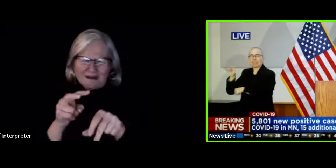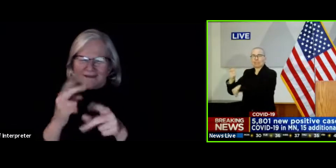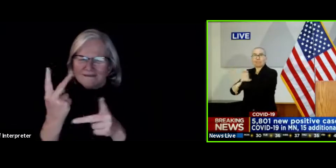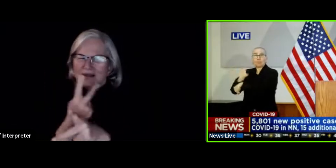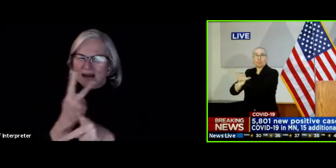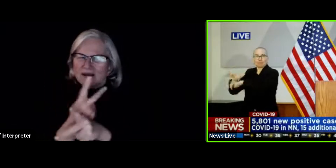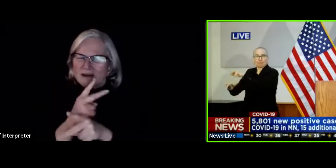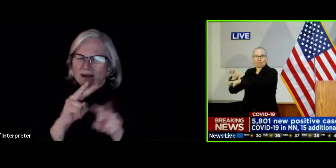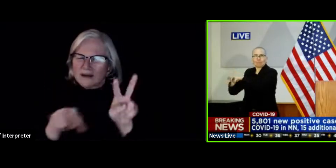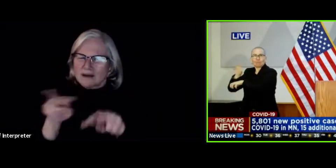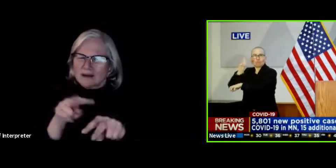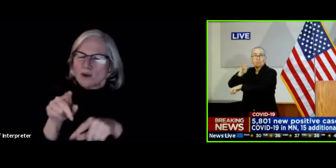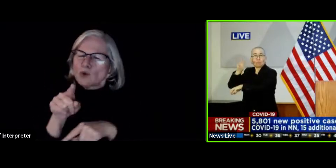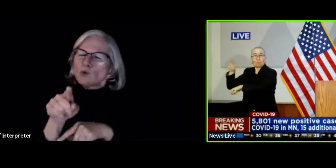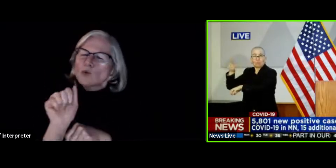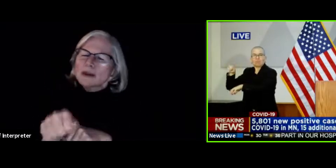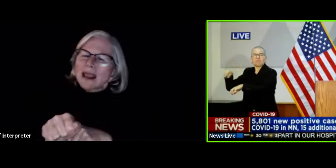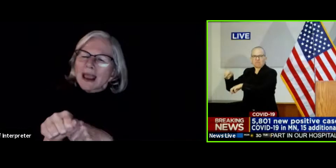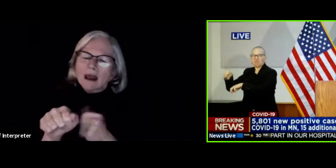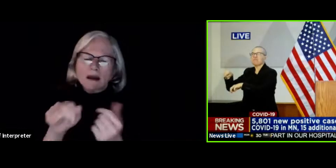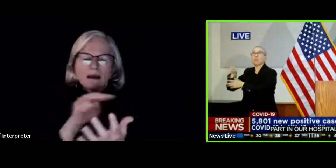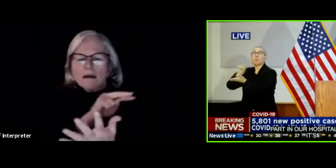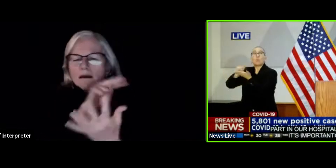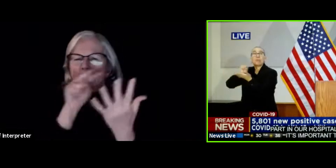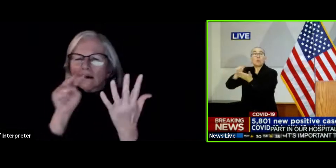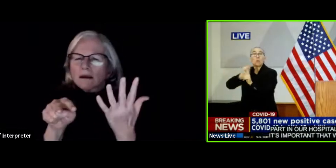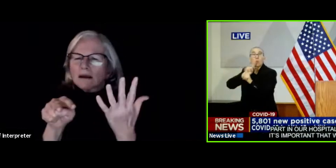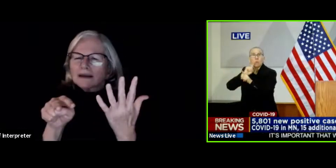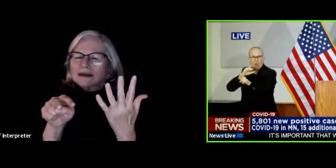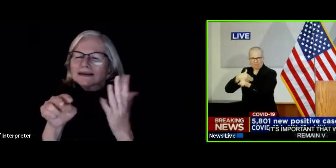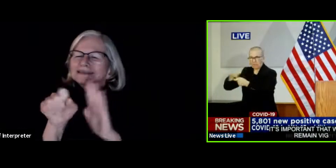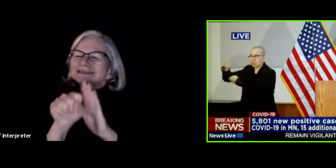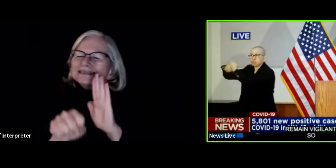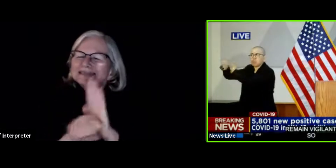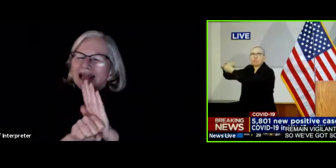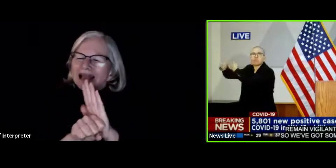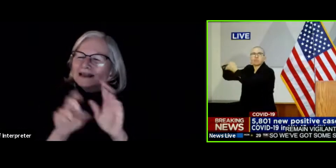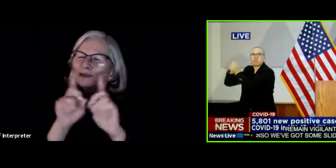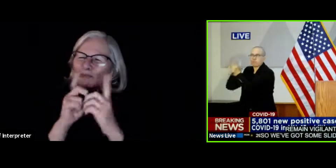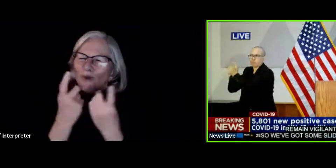A WEEKLY REPORT THAT WE UPDATE ONCE A WEEK AND POST THERE, AND ALSO THE DAILY